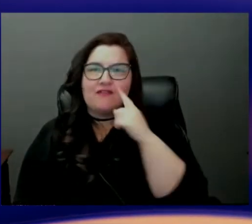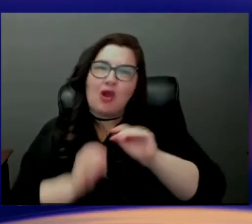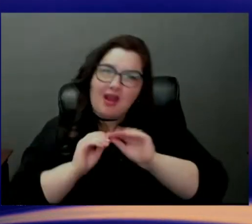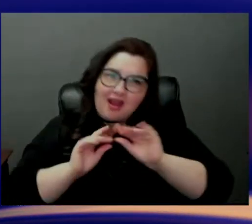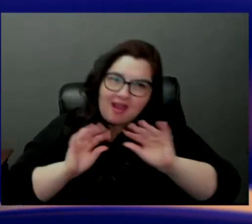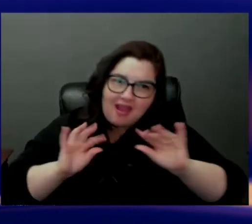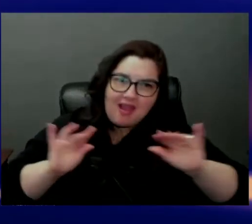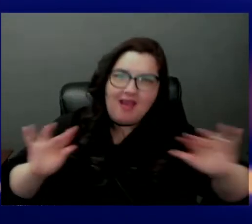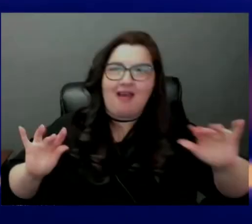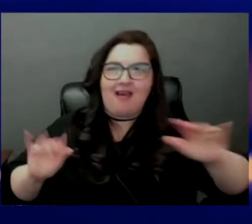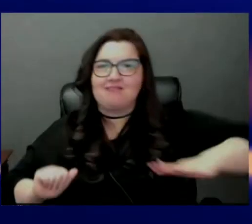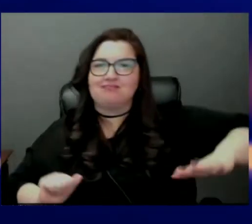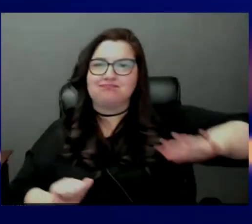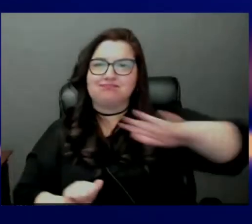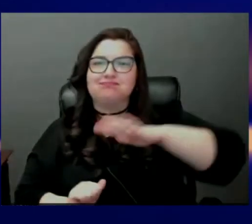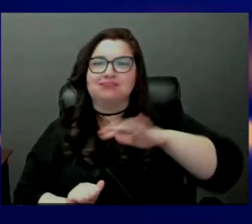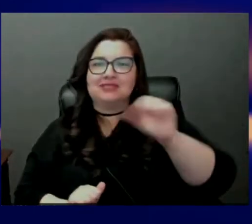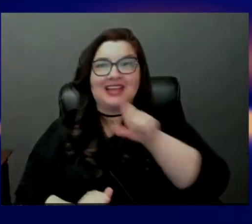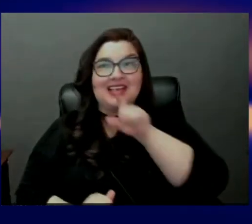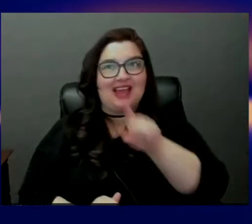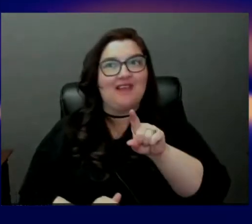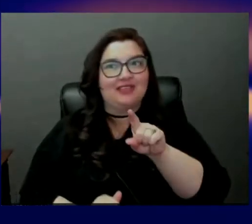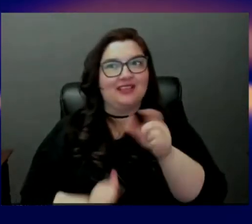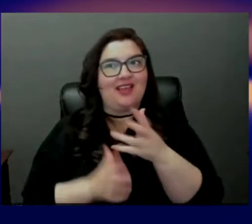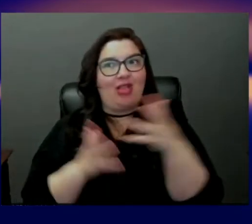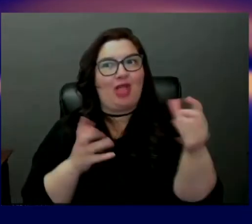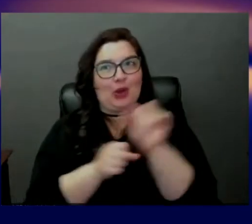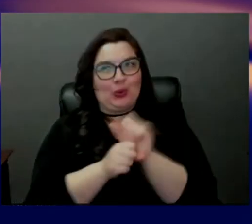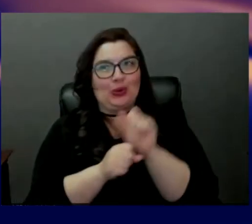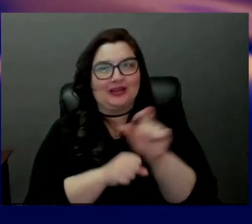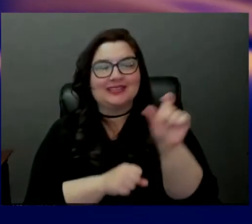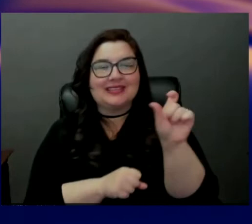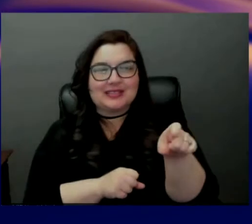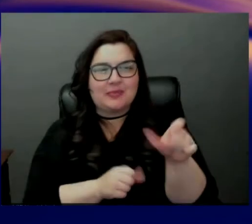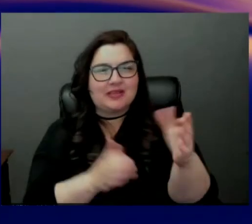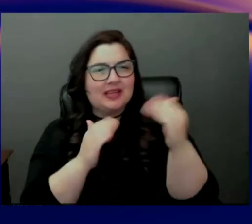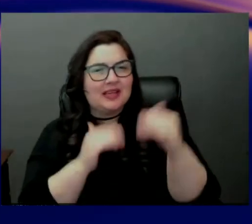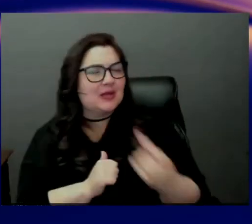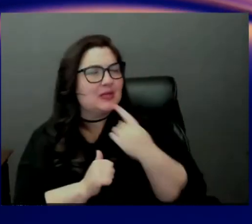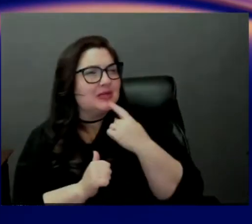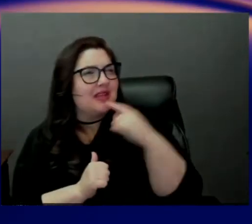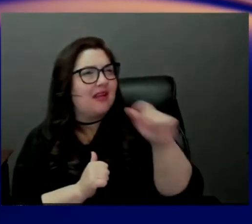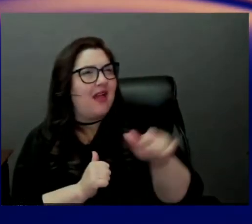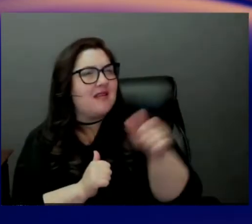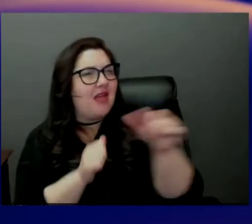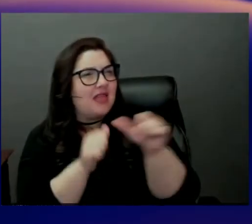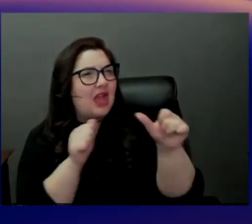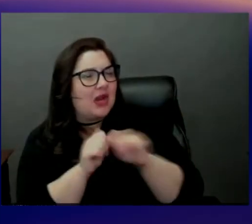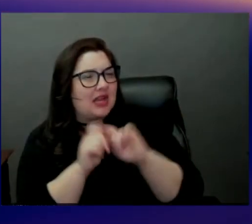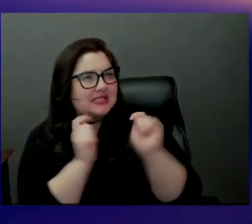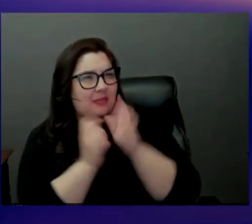So definitely a lot of work to be done there. Yeah, so you said another area the team's focused on is on bringing more compute options for customers.